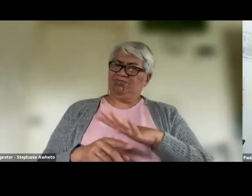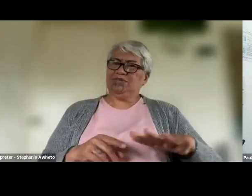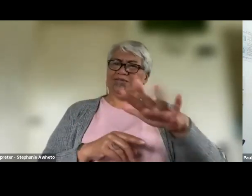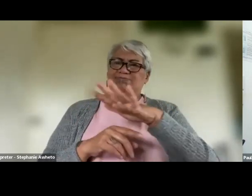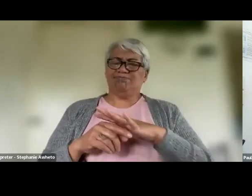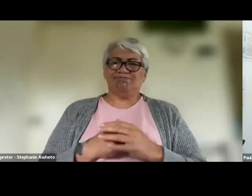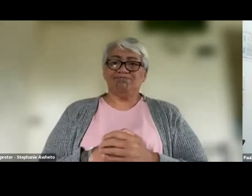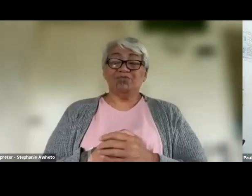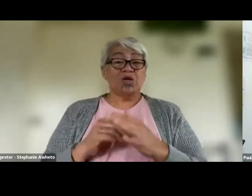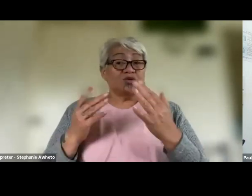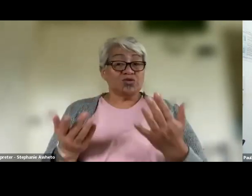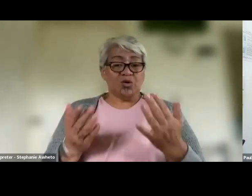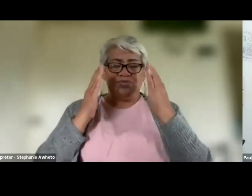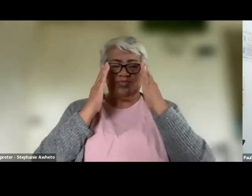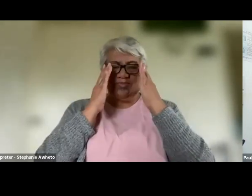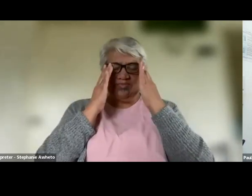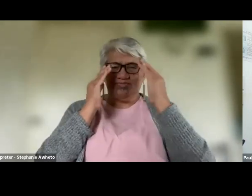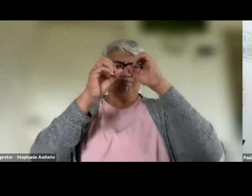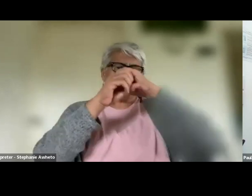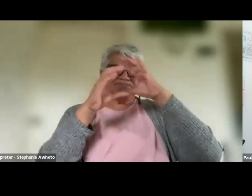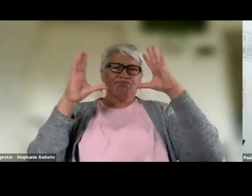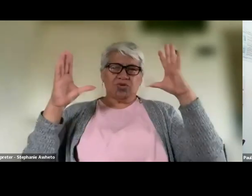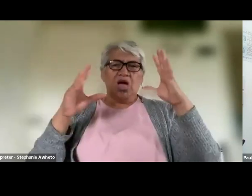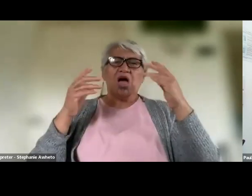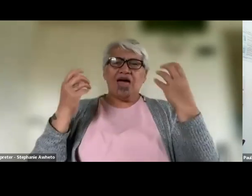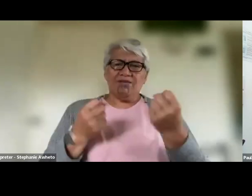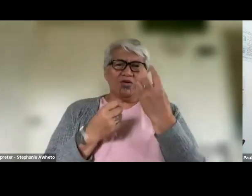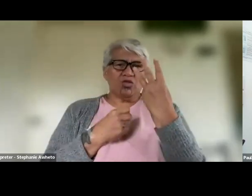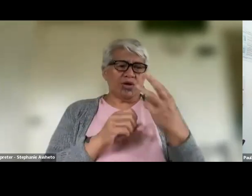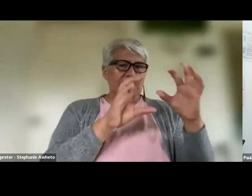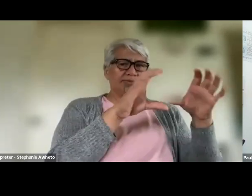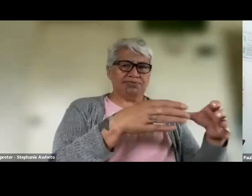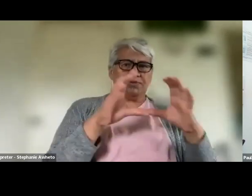So I’m conceptualizing our work into three main blocks of focus.